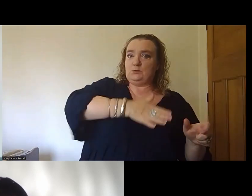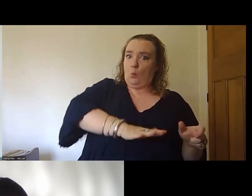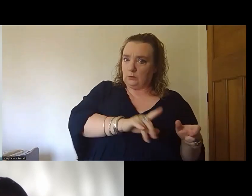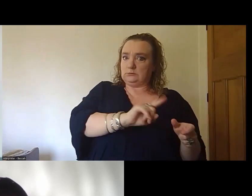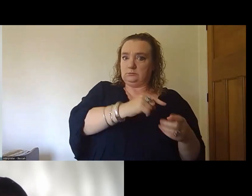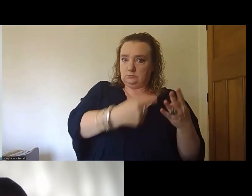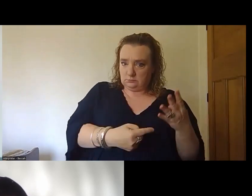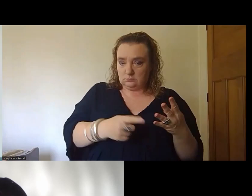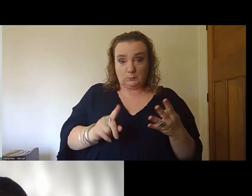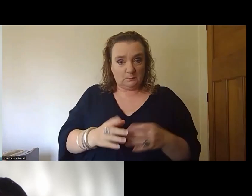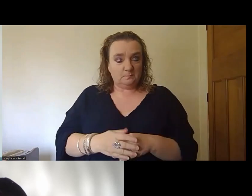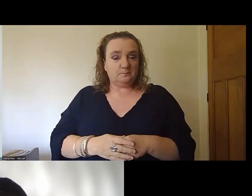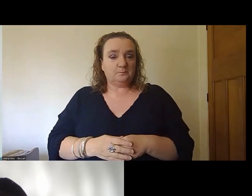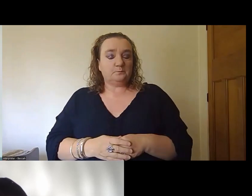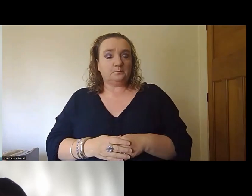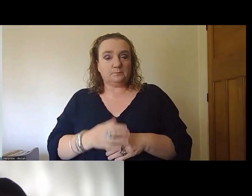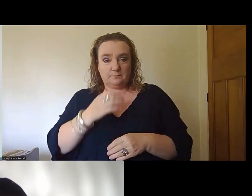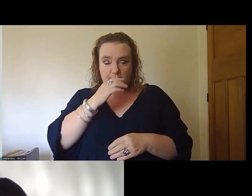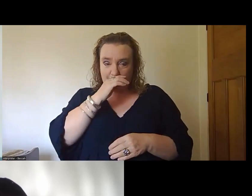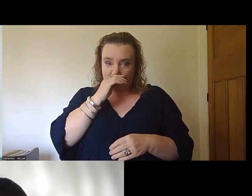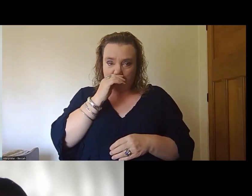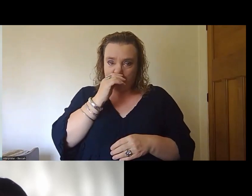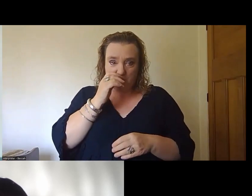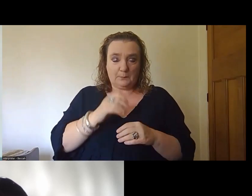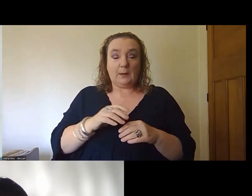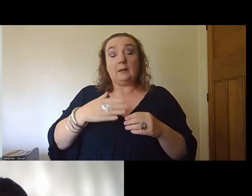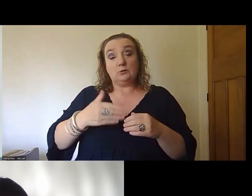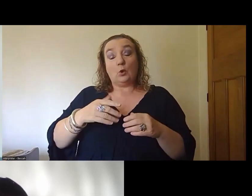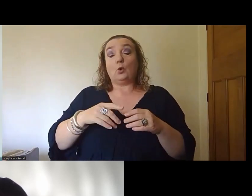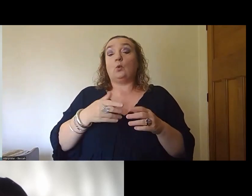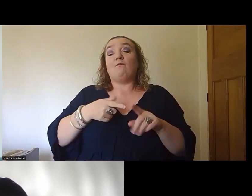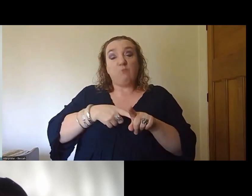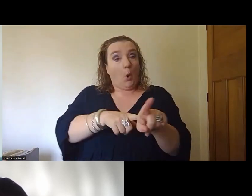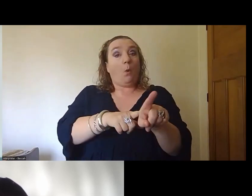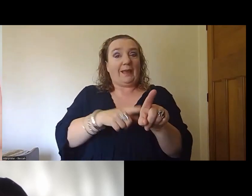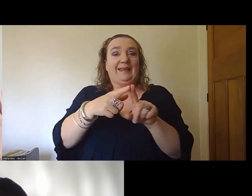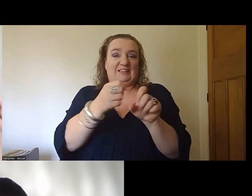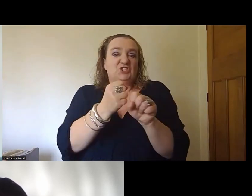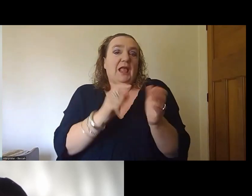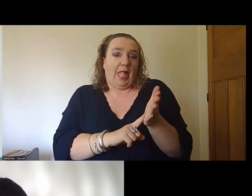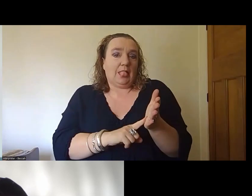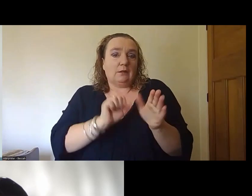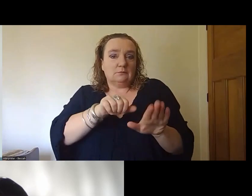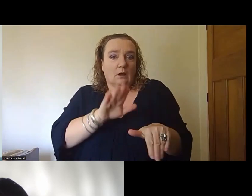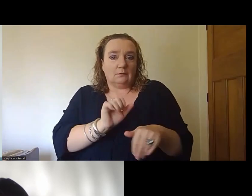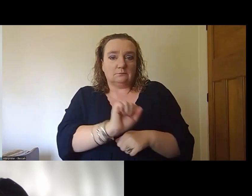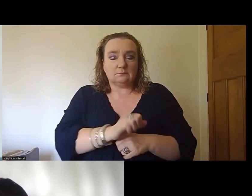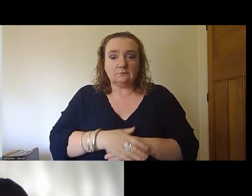coastal Bay of Plenty region, you know, through the EGL approach. So, onto you Dane.